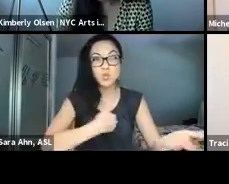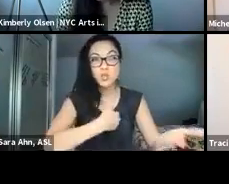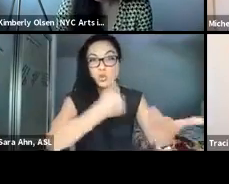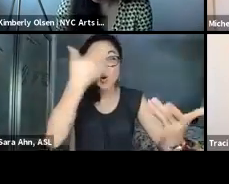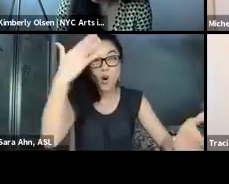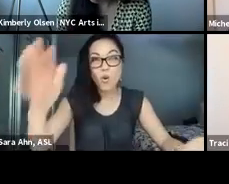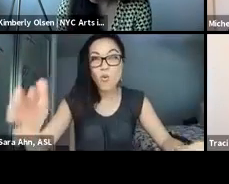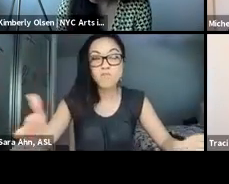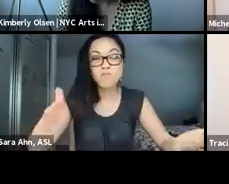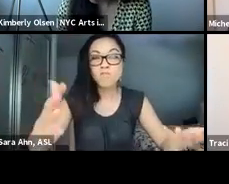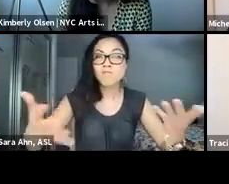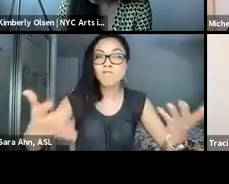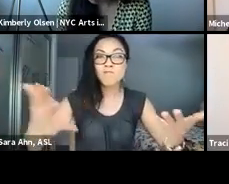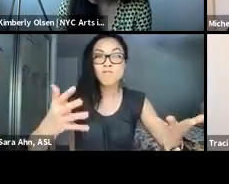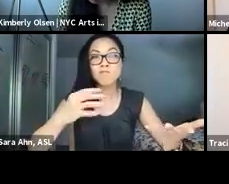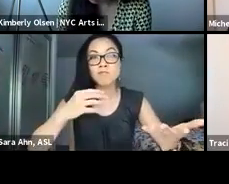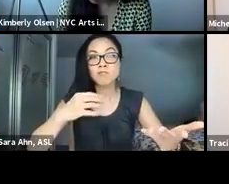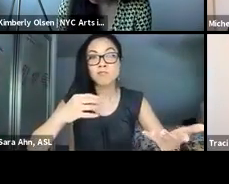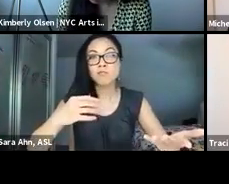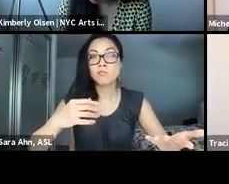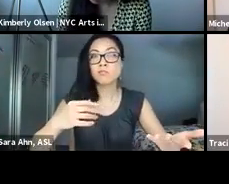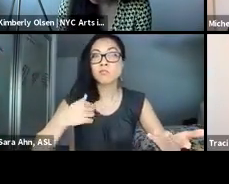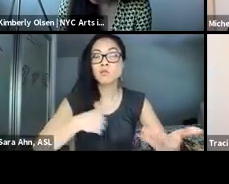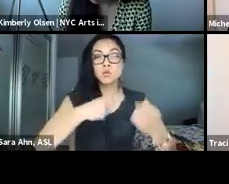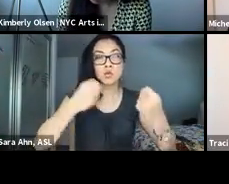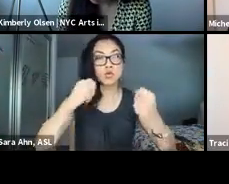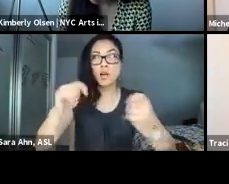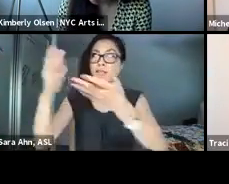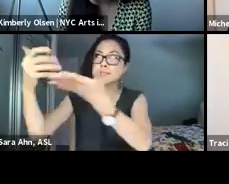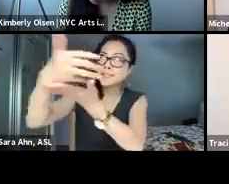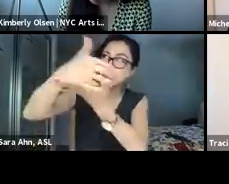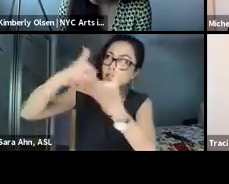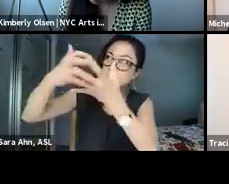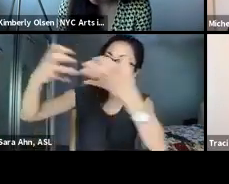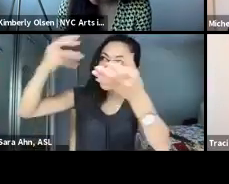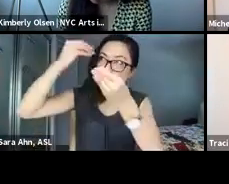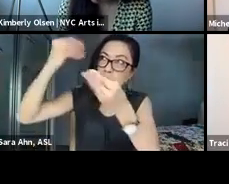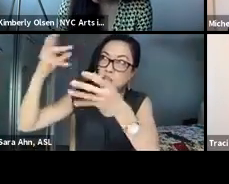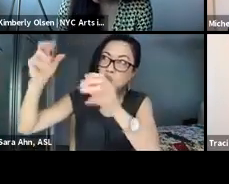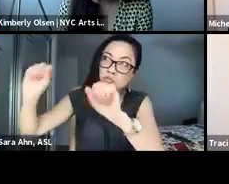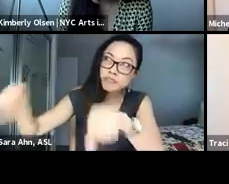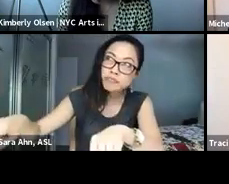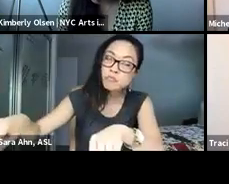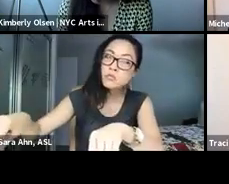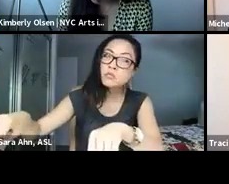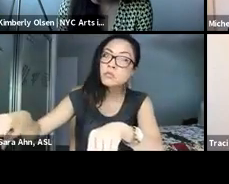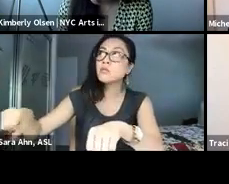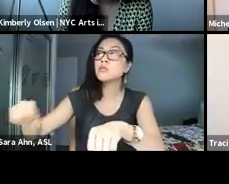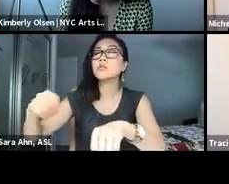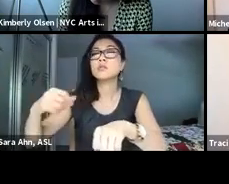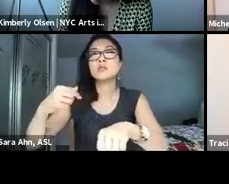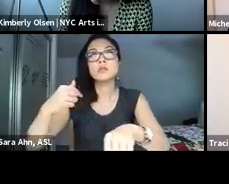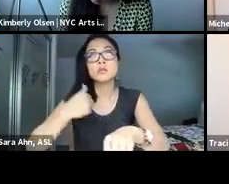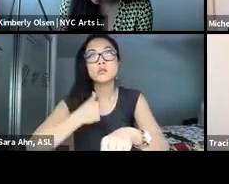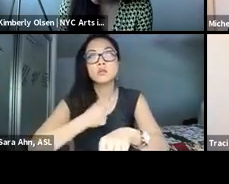we have to make sure all of our students are safe, the faculty are safe and the families